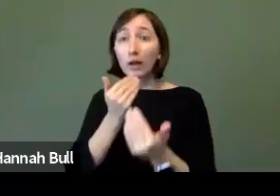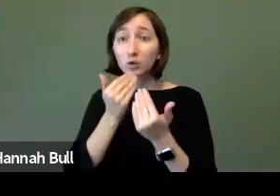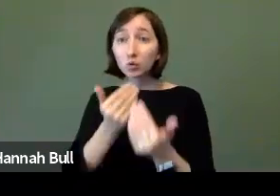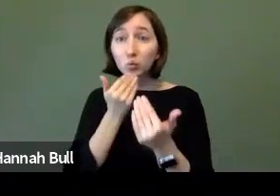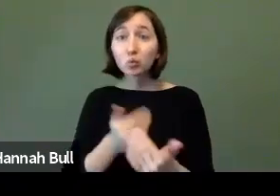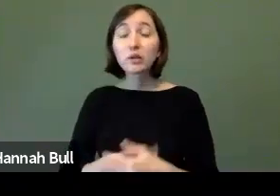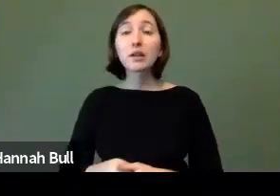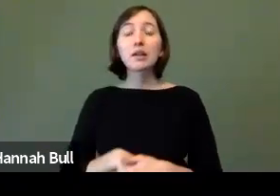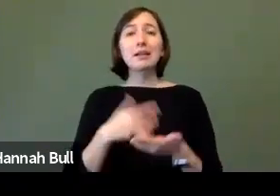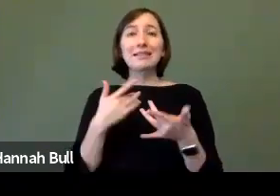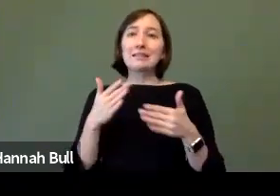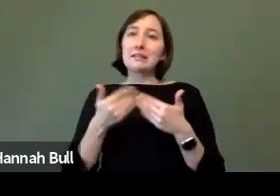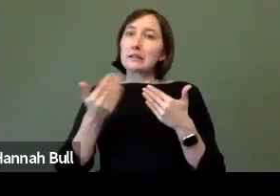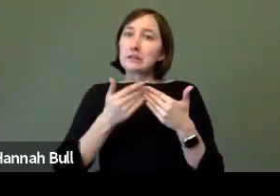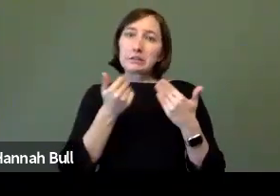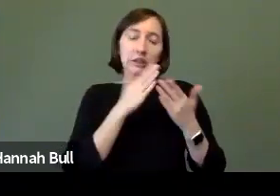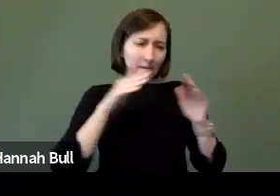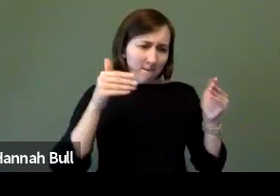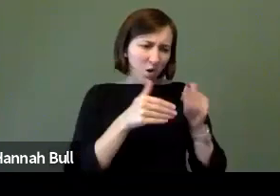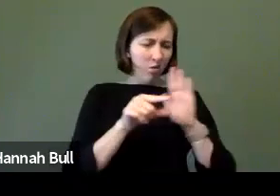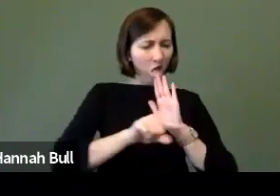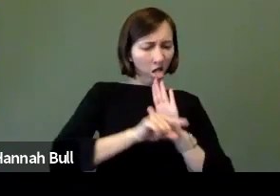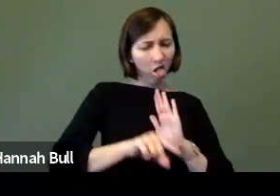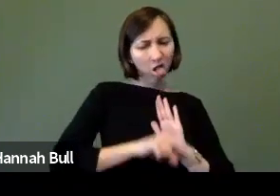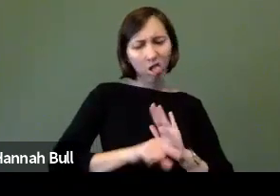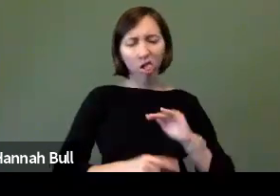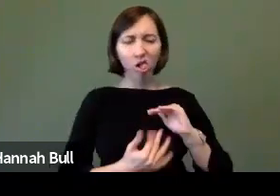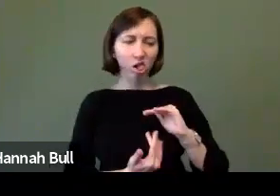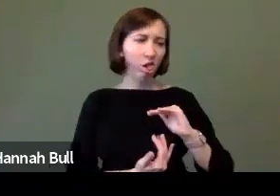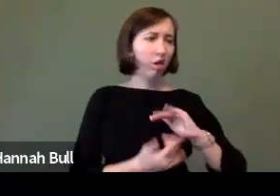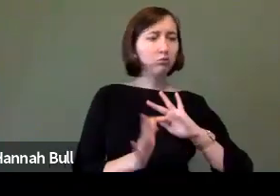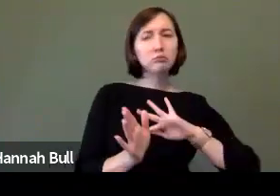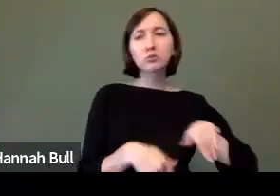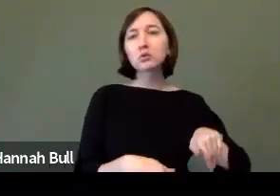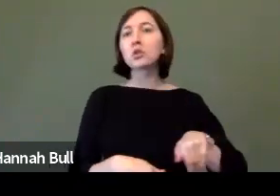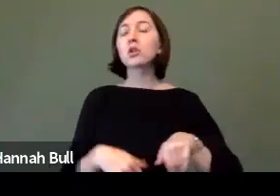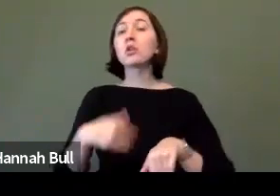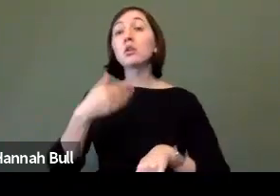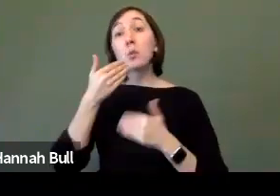Gratitude requires practice. It's a skill. It's more than just a buzz word.